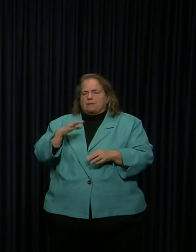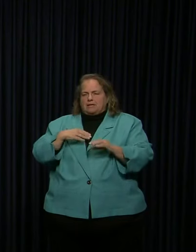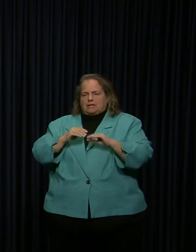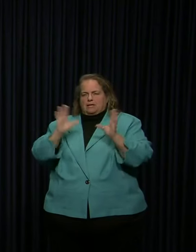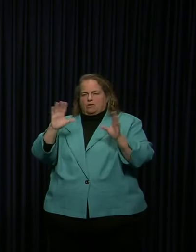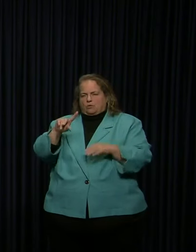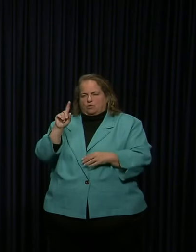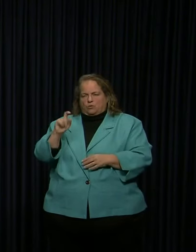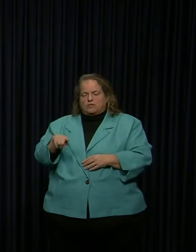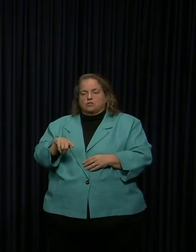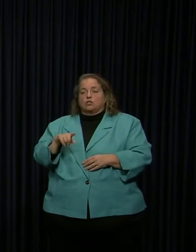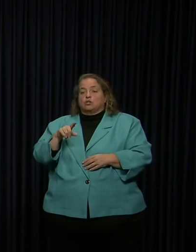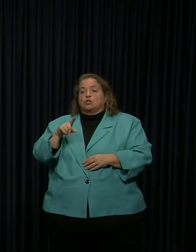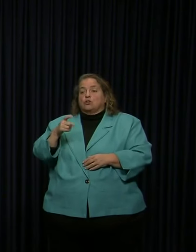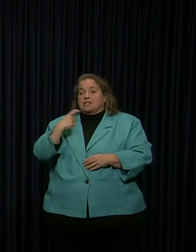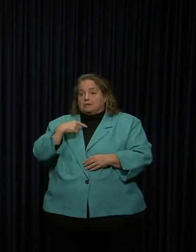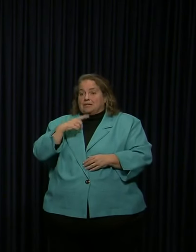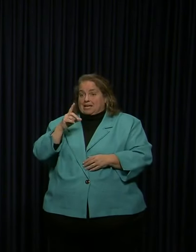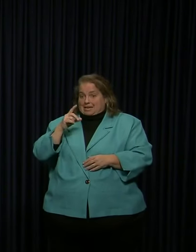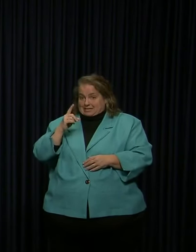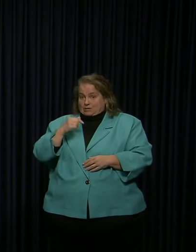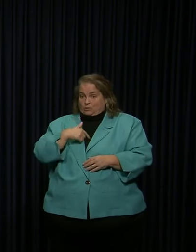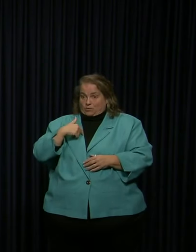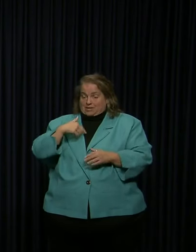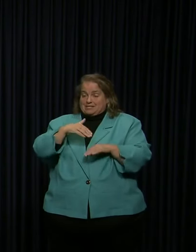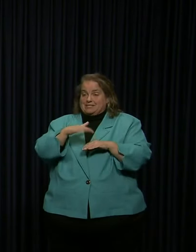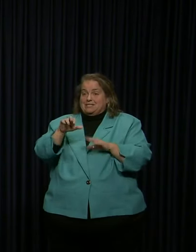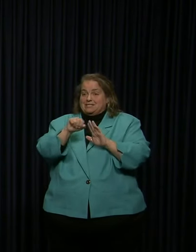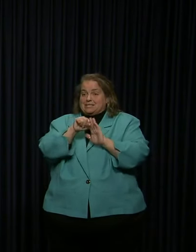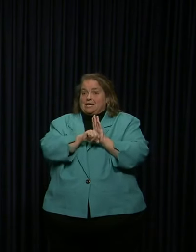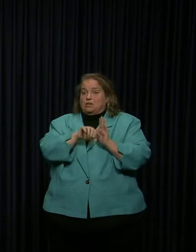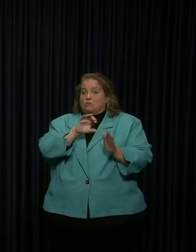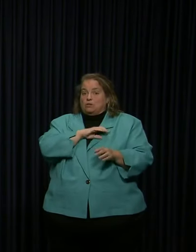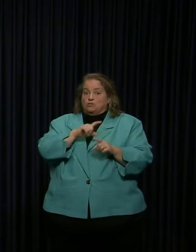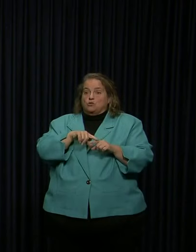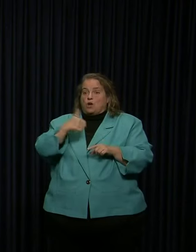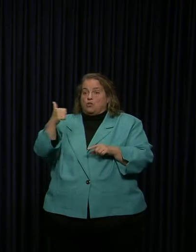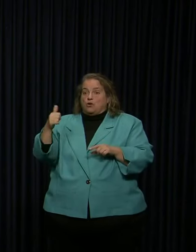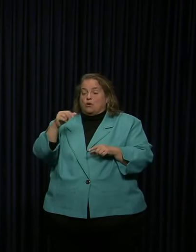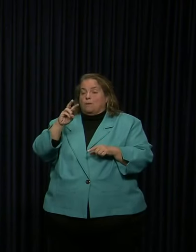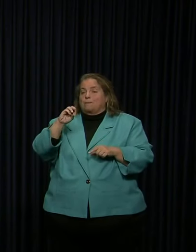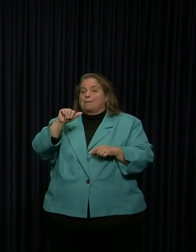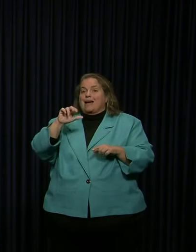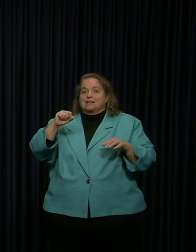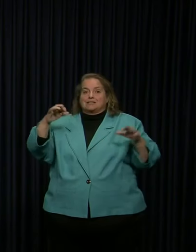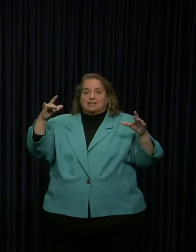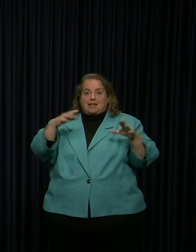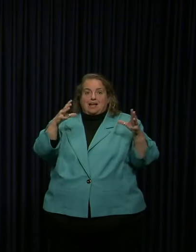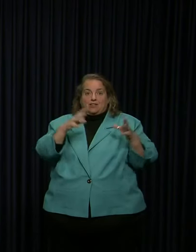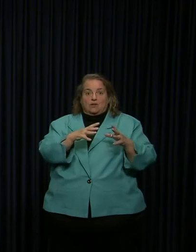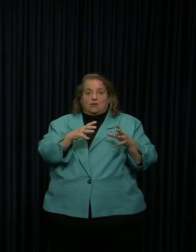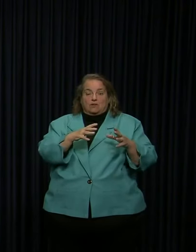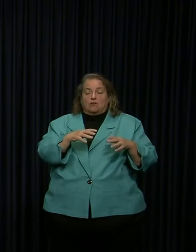WHAT? THEY FOUND THAT IN ALL BUT ONE